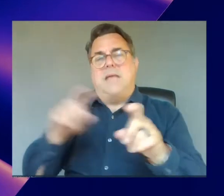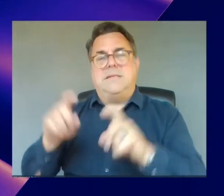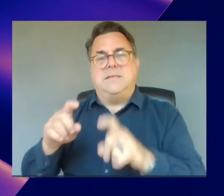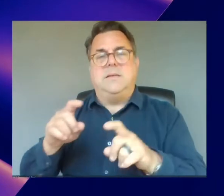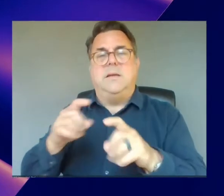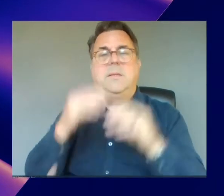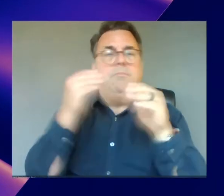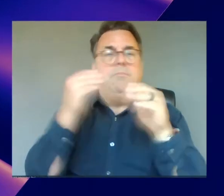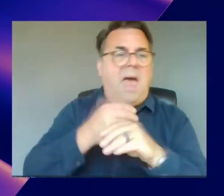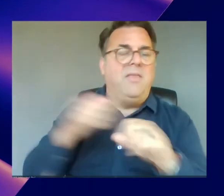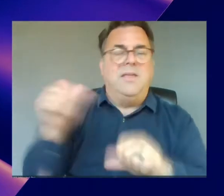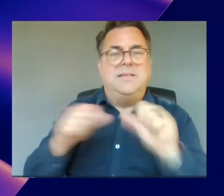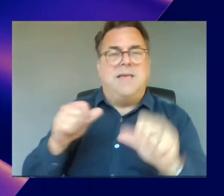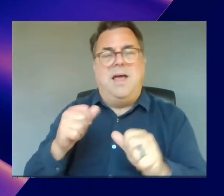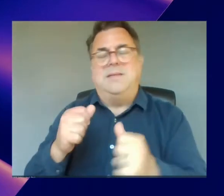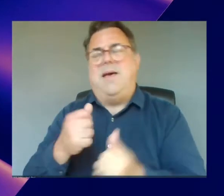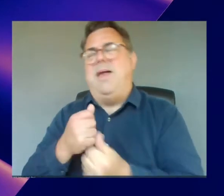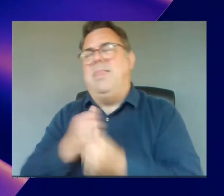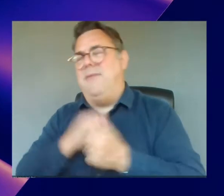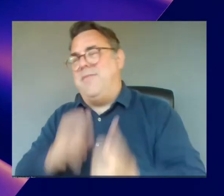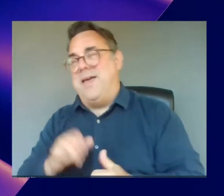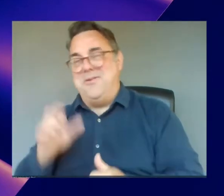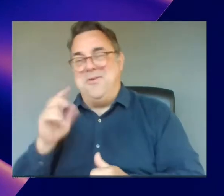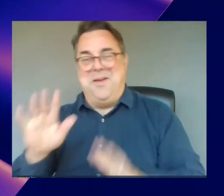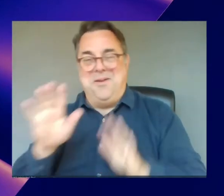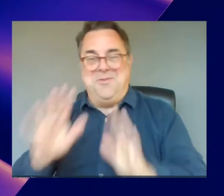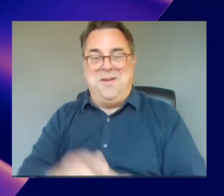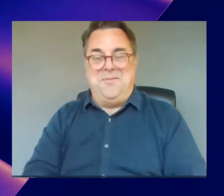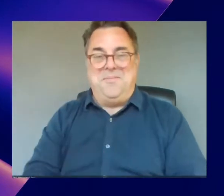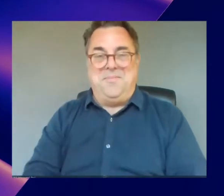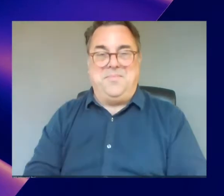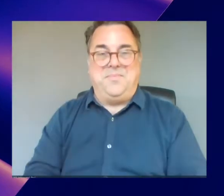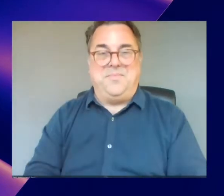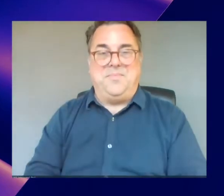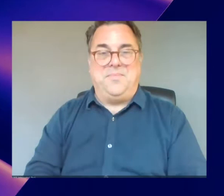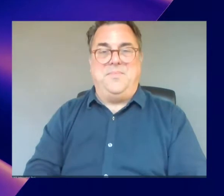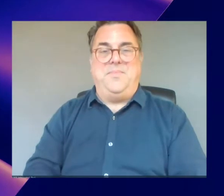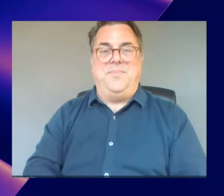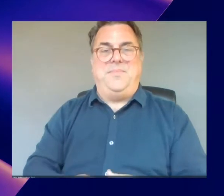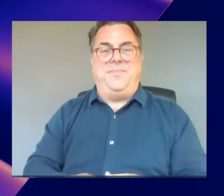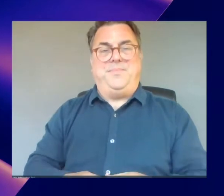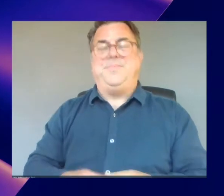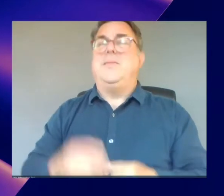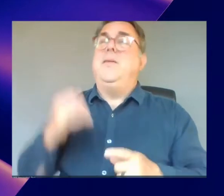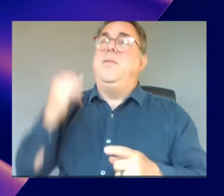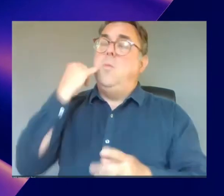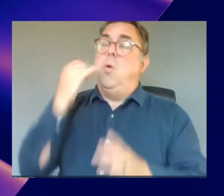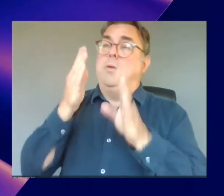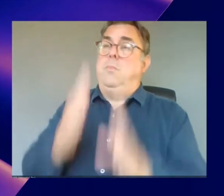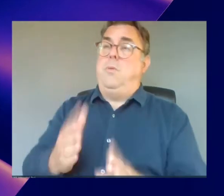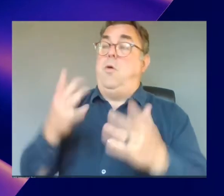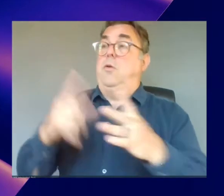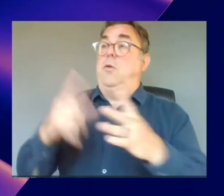Exactly. Exactly. - It works. All right. Cool. Well, so, if somebody already is starting with a CICD pipeline,